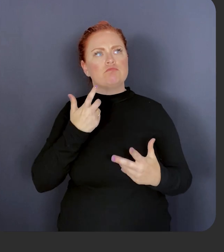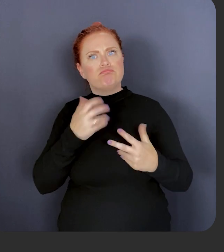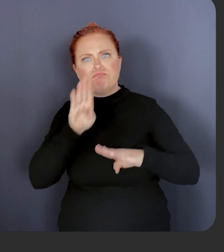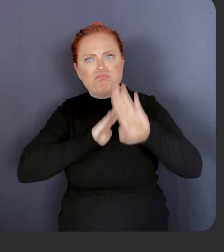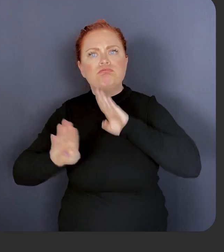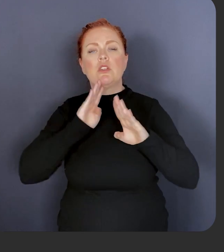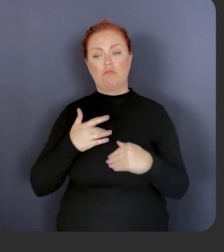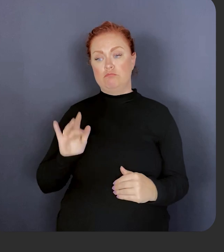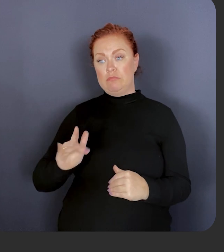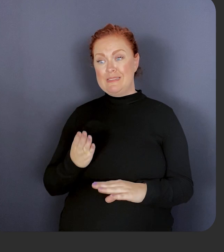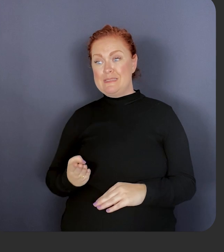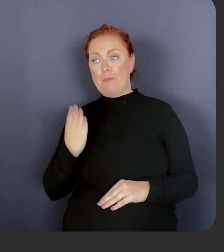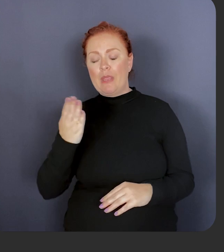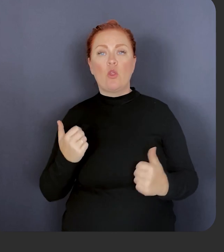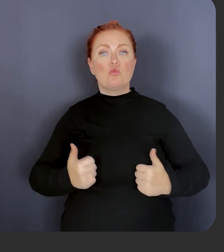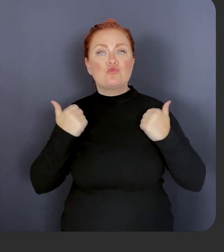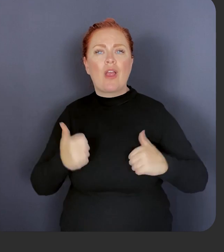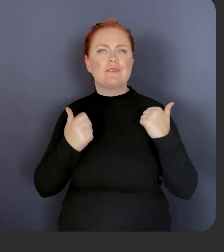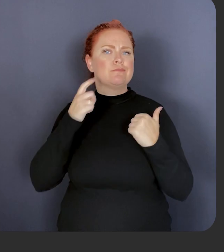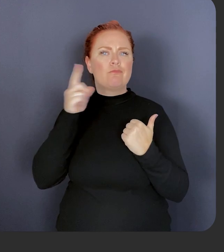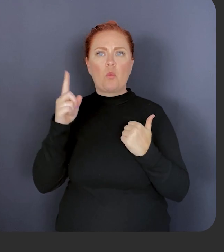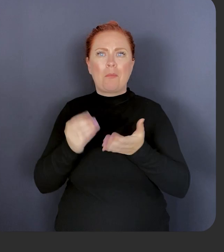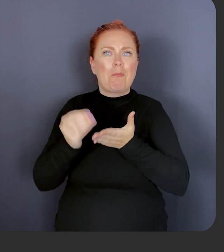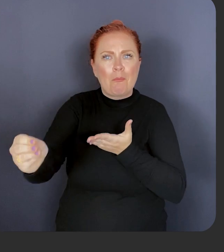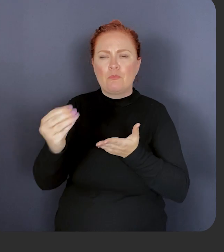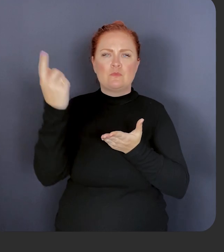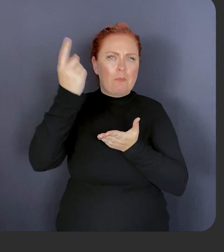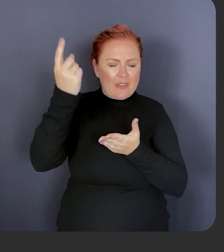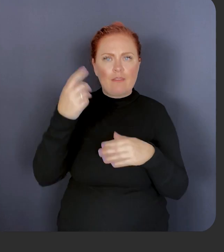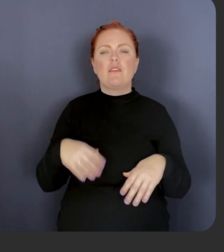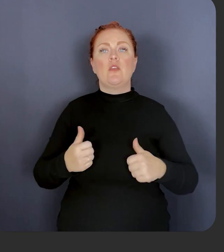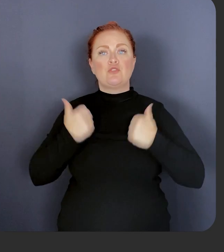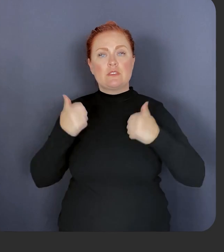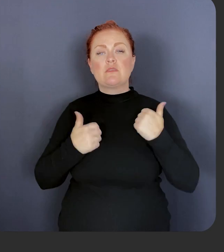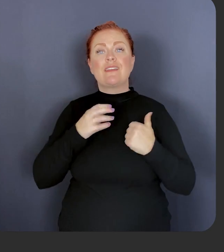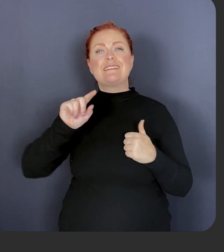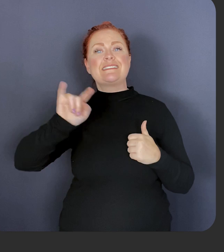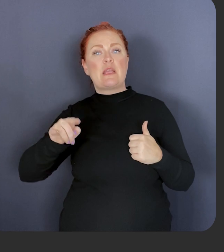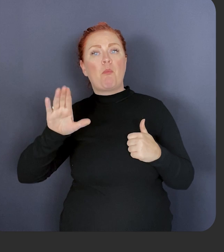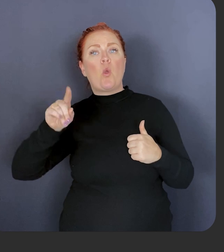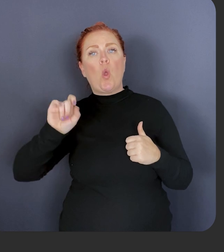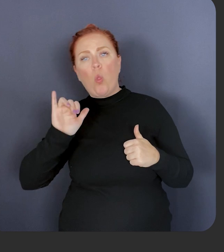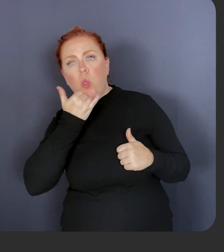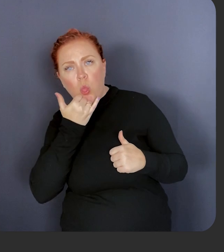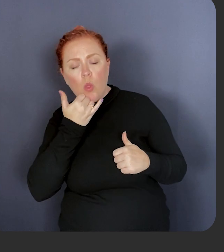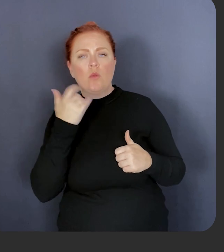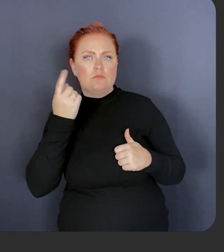Let's say you go to submit your address because you're making a really big purchase, and the zip code is off or something.